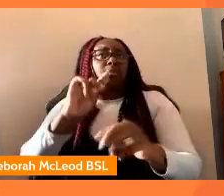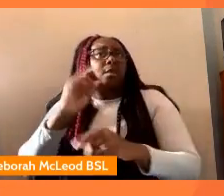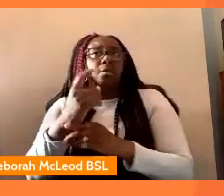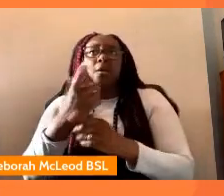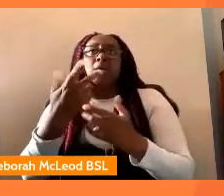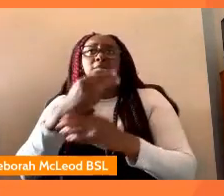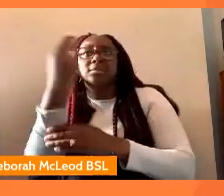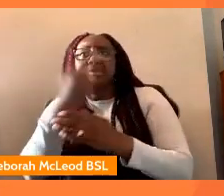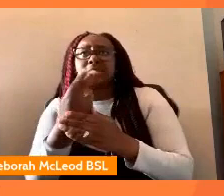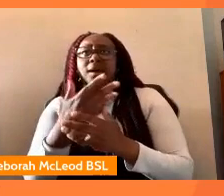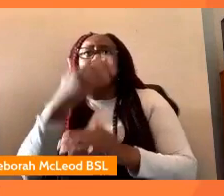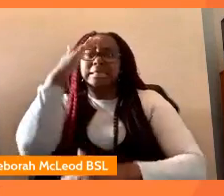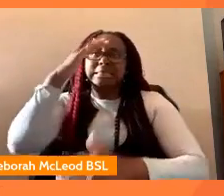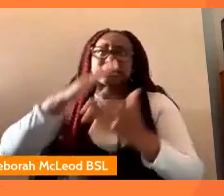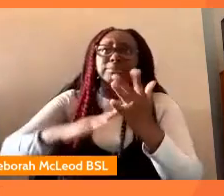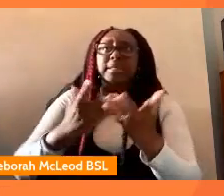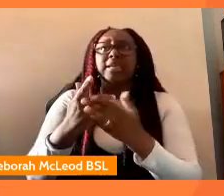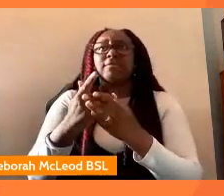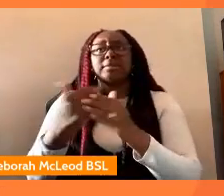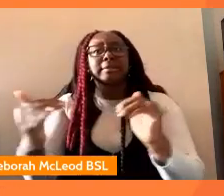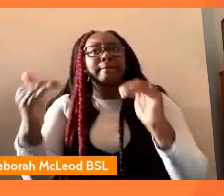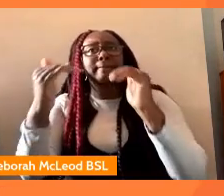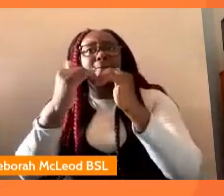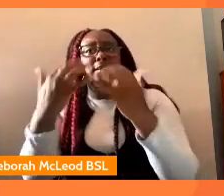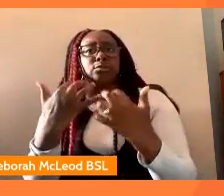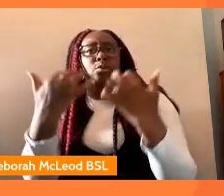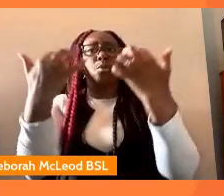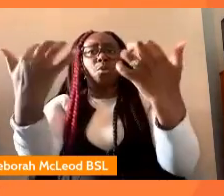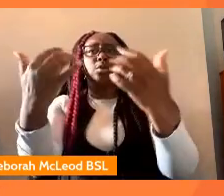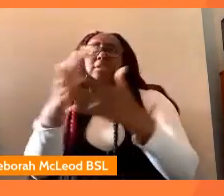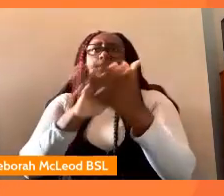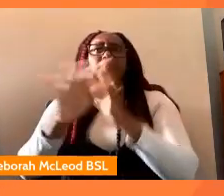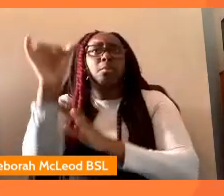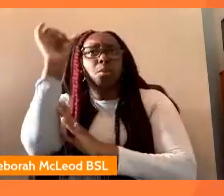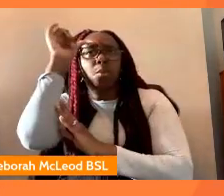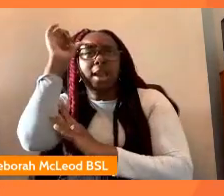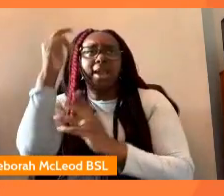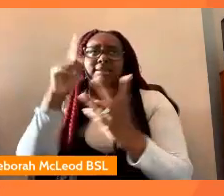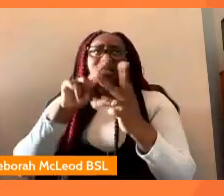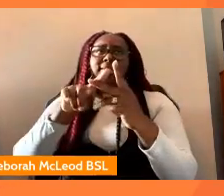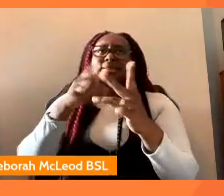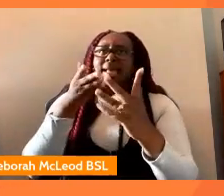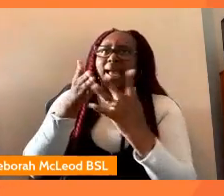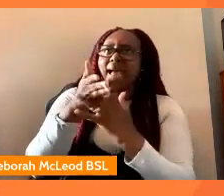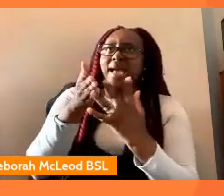purely for audiences. So awareness, accessibility, scalability and sustainability